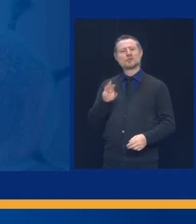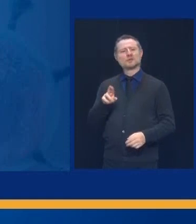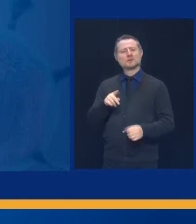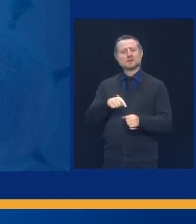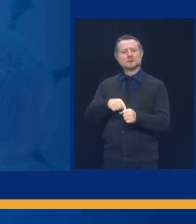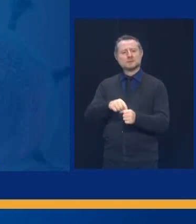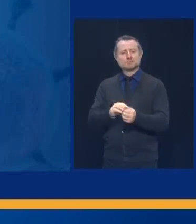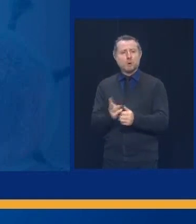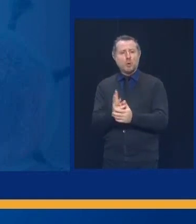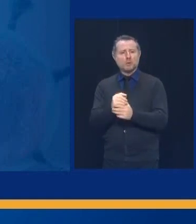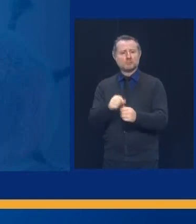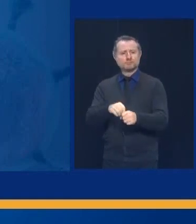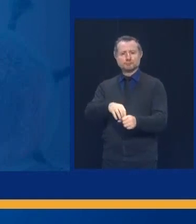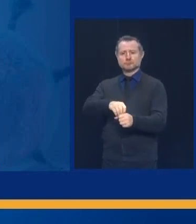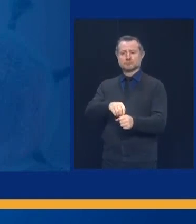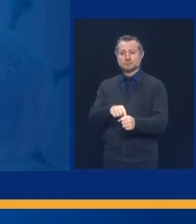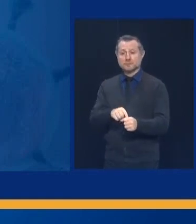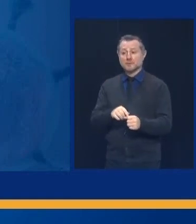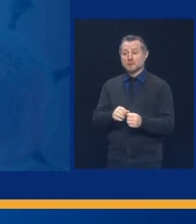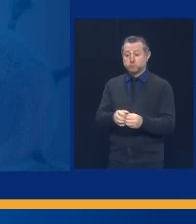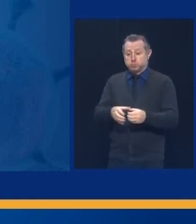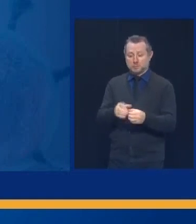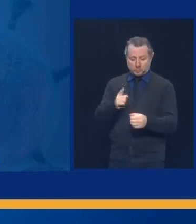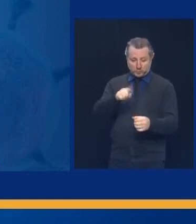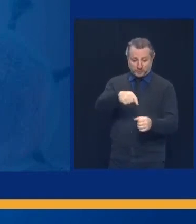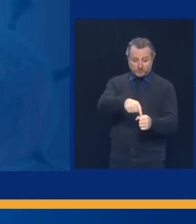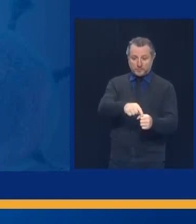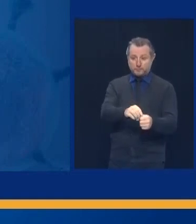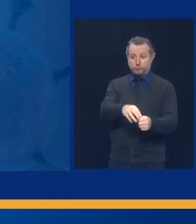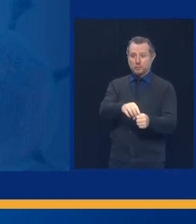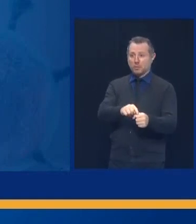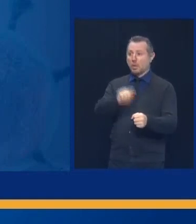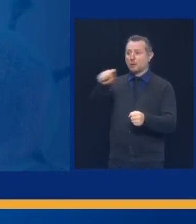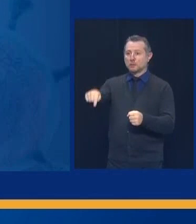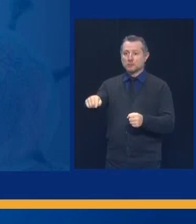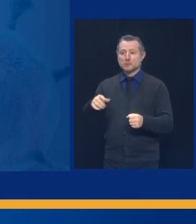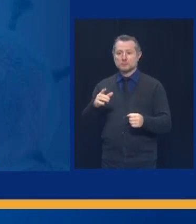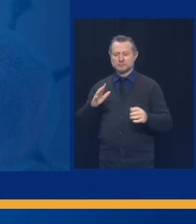LARGER SPREADS. THAT'S WHAT WE CALLED THE MICROCLUSTER %6éZSTRATEGY.